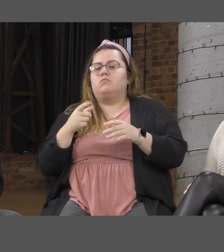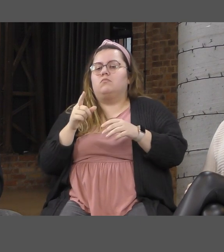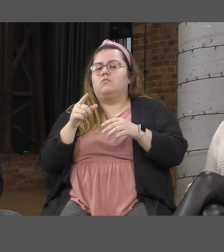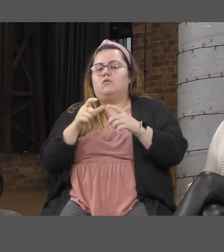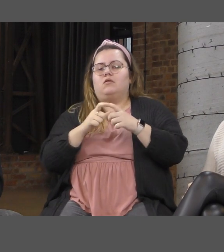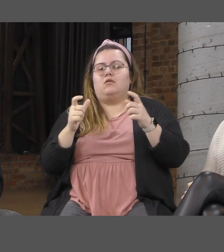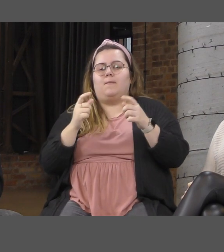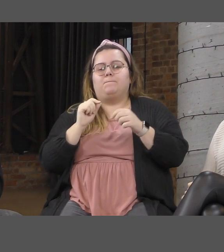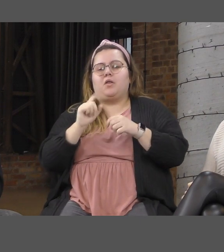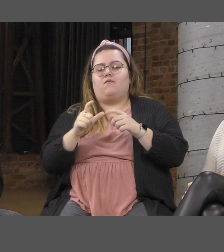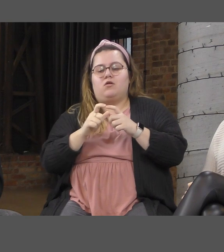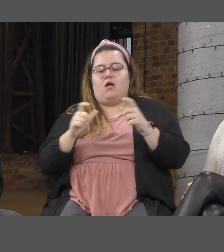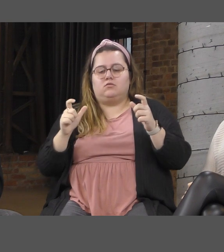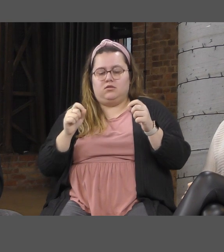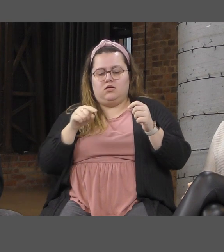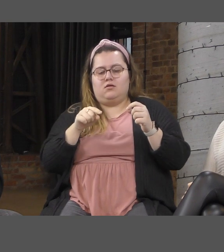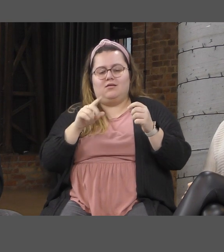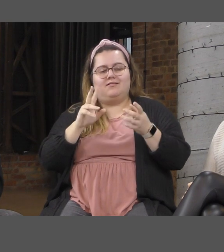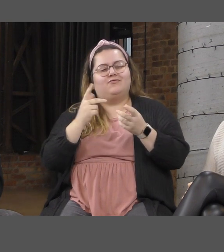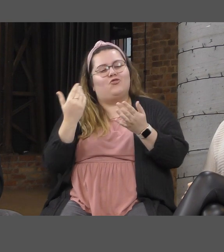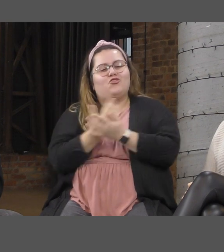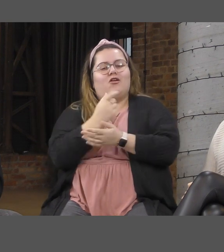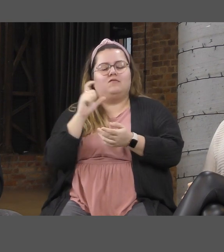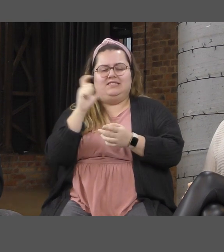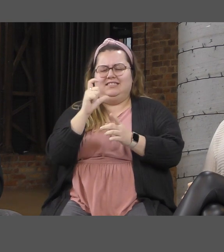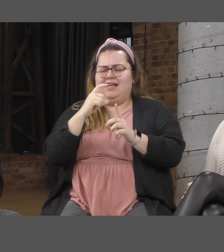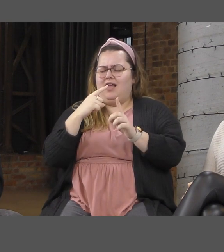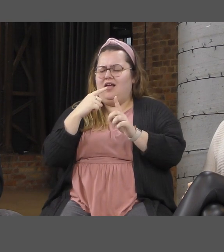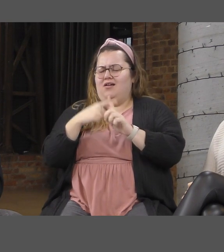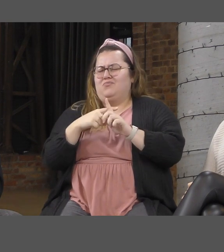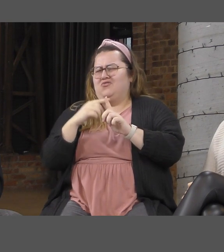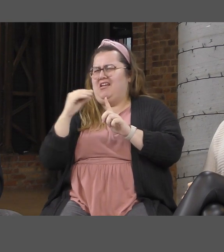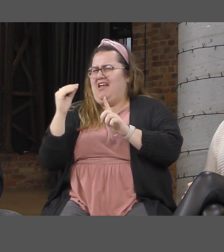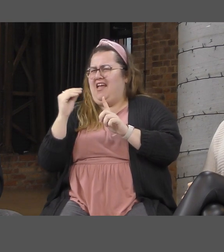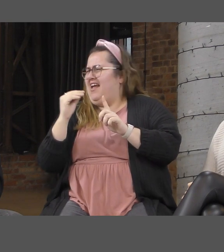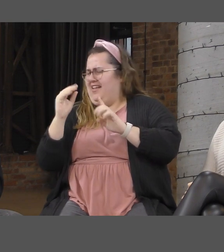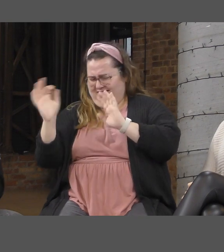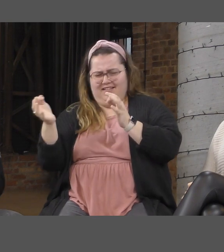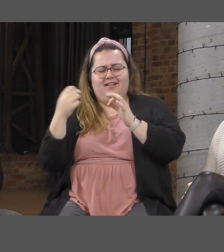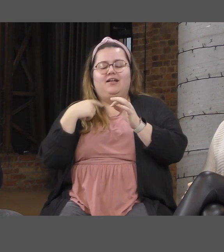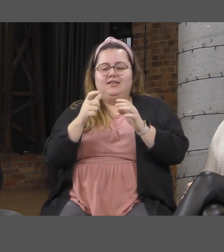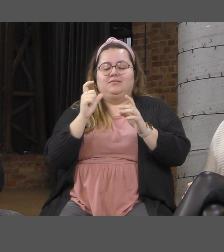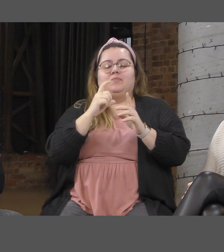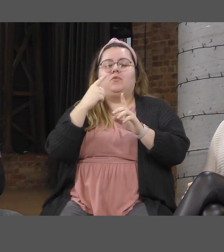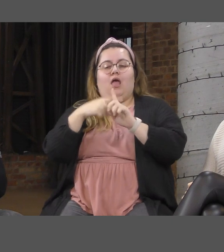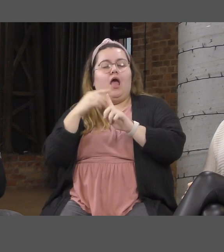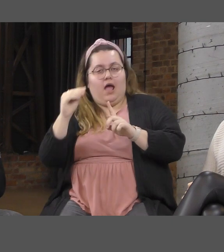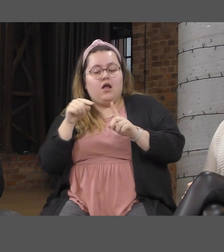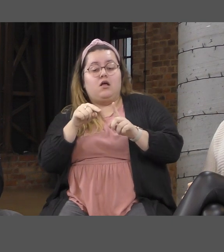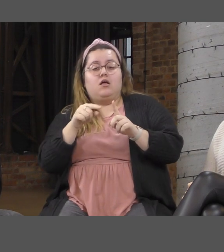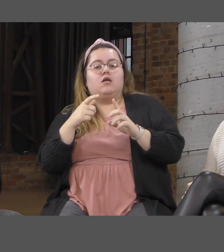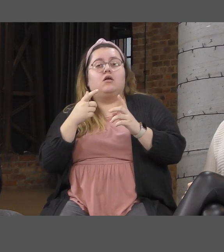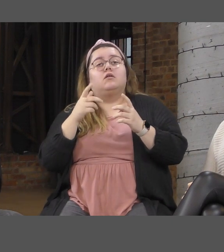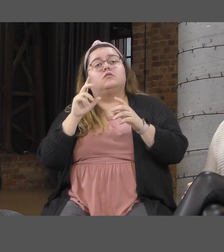C+E driving licence? I think it's an E.